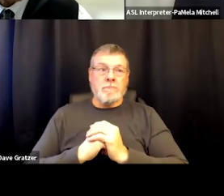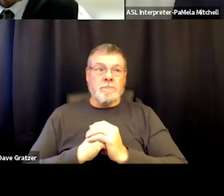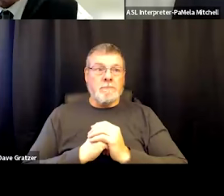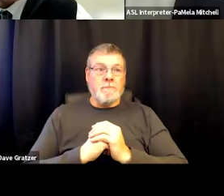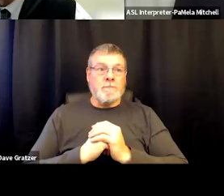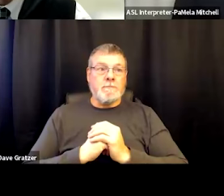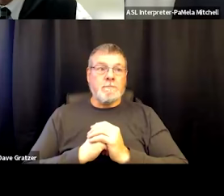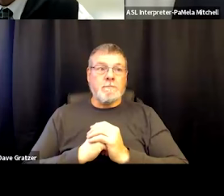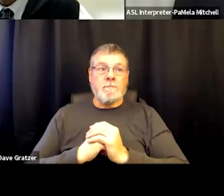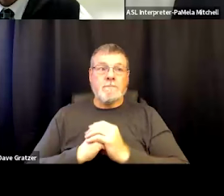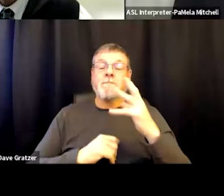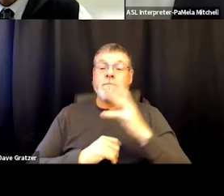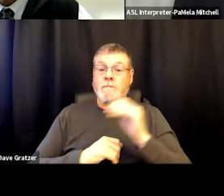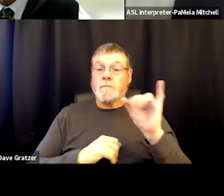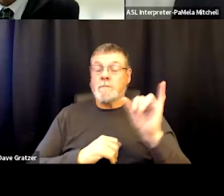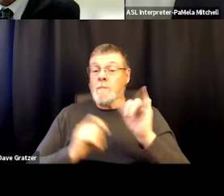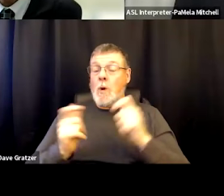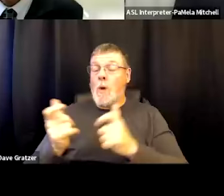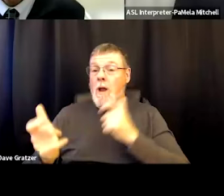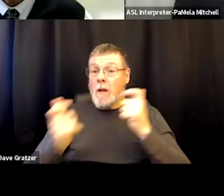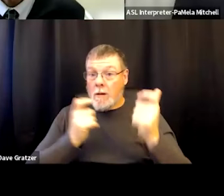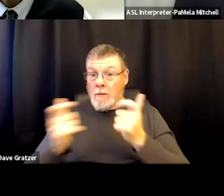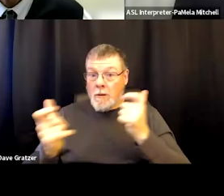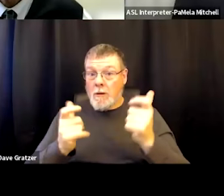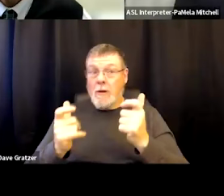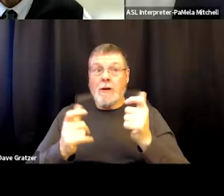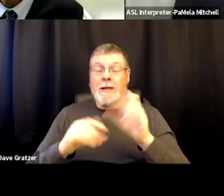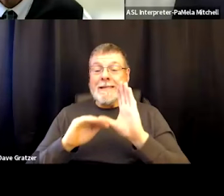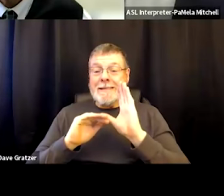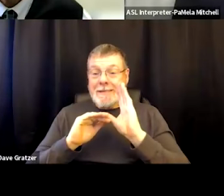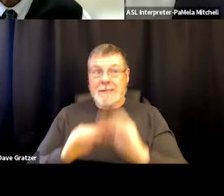Also large decreases in public safety risk